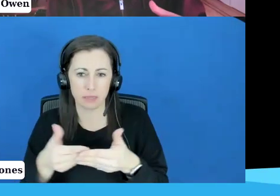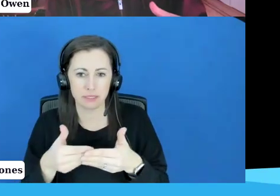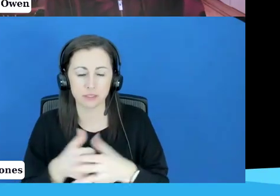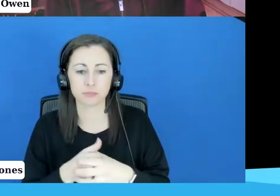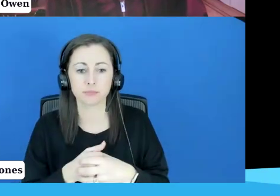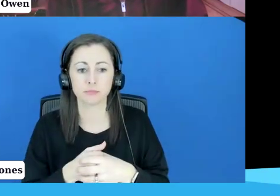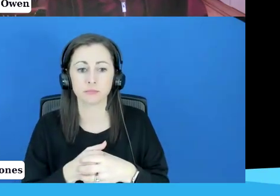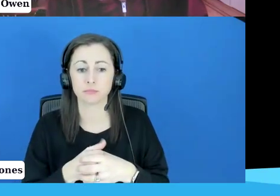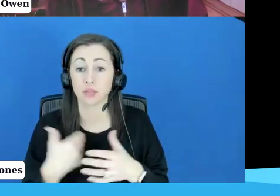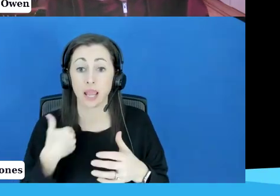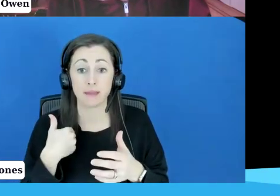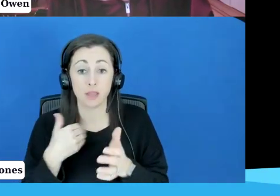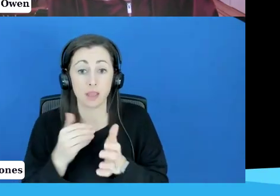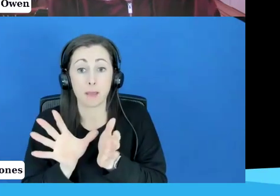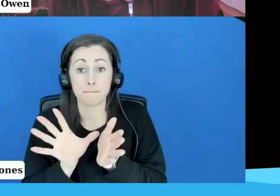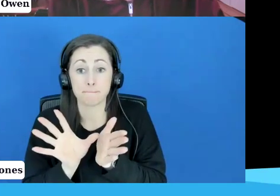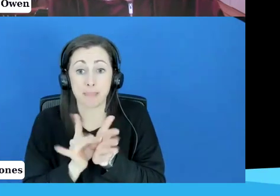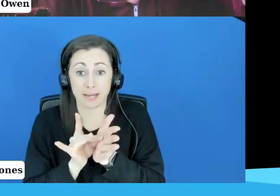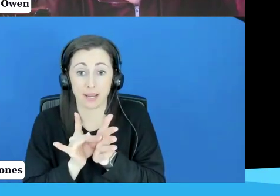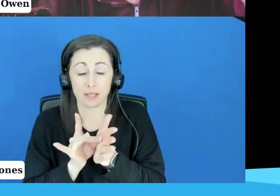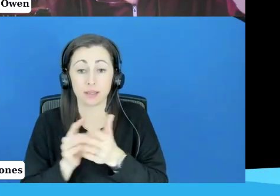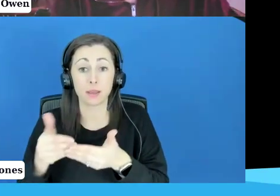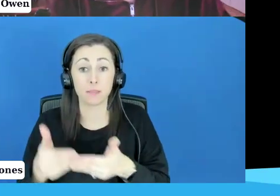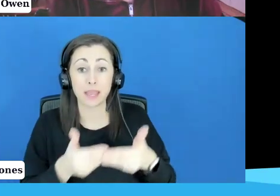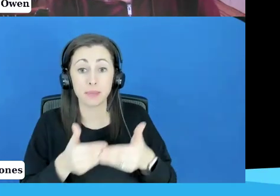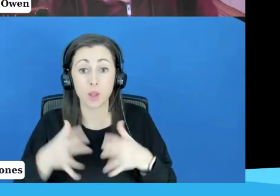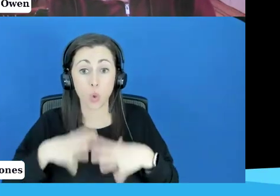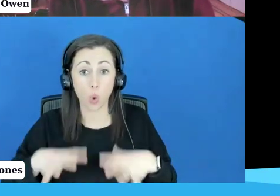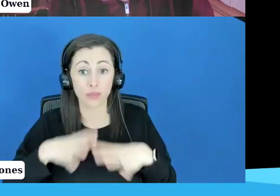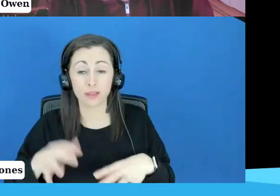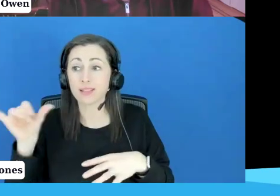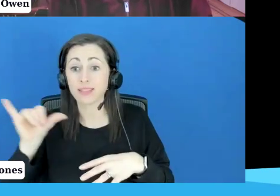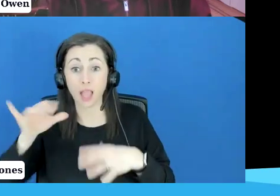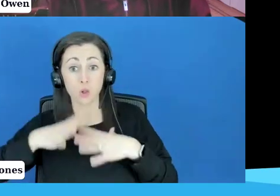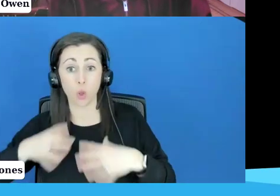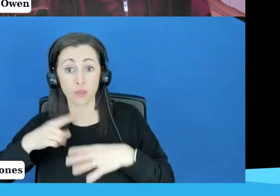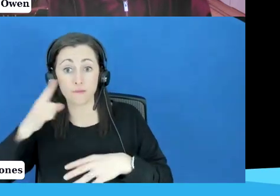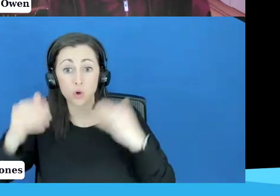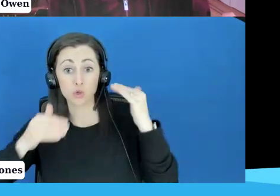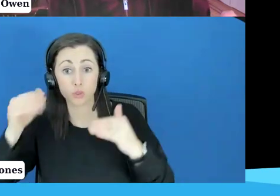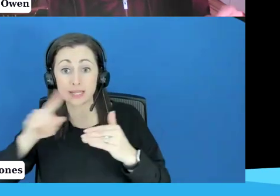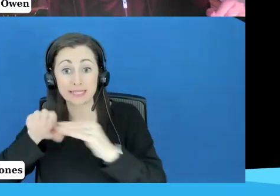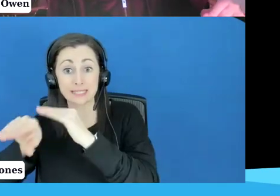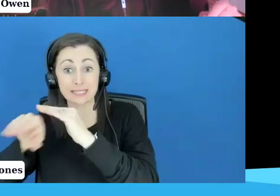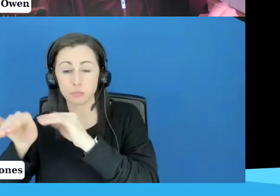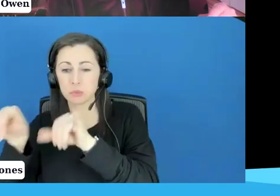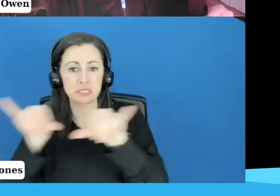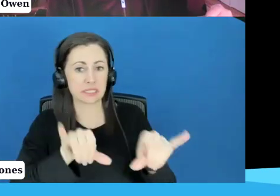There's magnetic baby clothing just like we have accessible clothing. They have magnetic slaps, magnetic snaps.